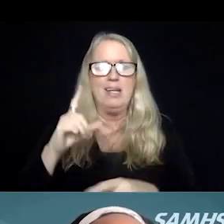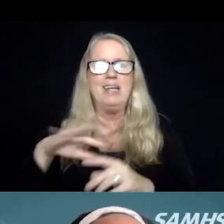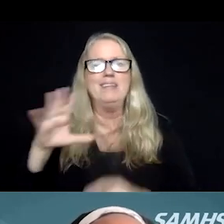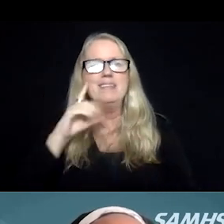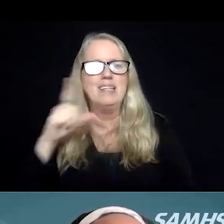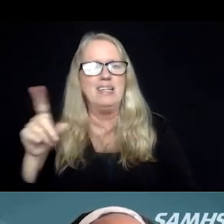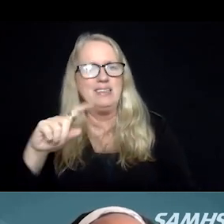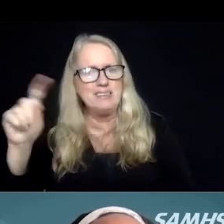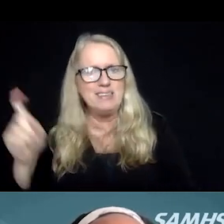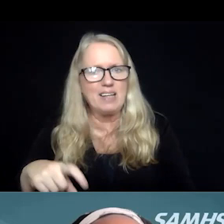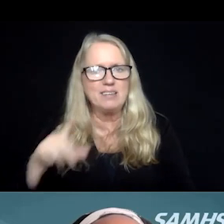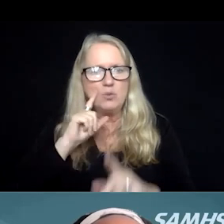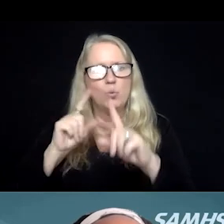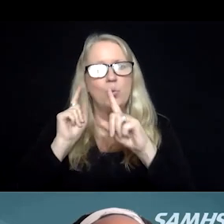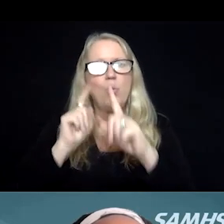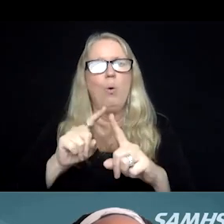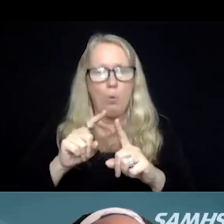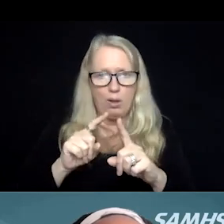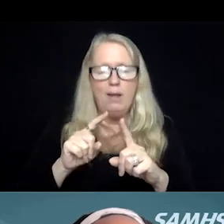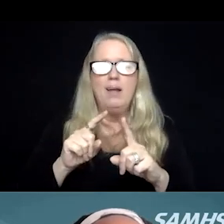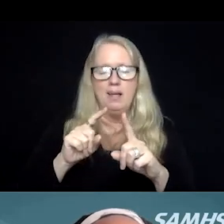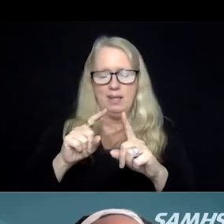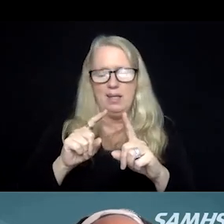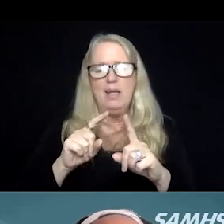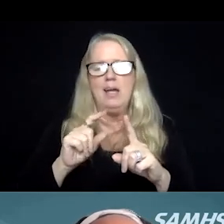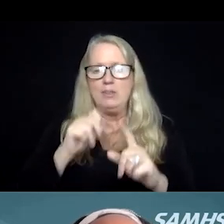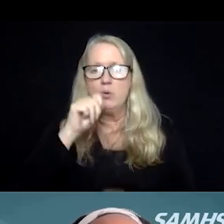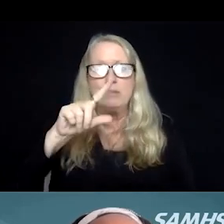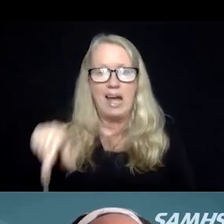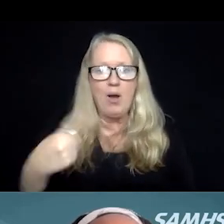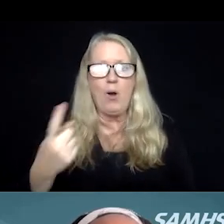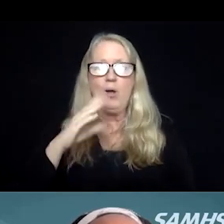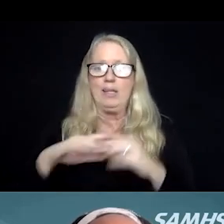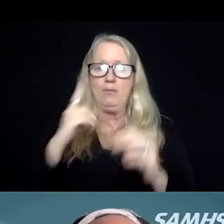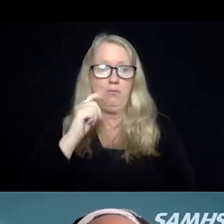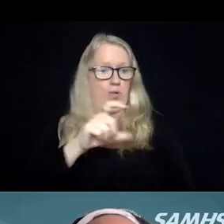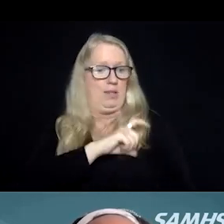HAVE THE GOAL HERE AND THEY HAD LAW ENFORCEMENT AT THE TABLE, BUT